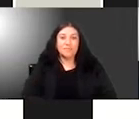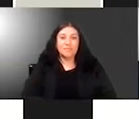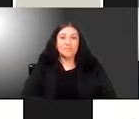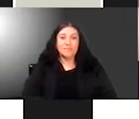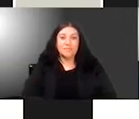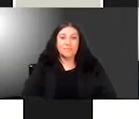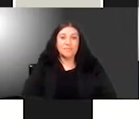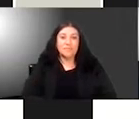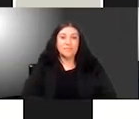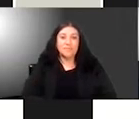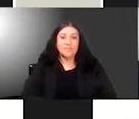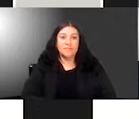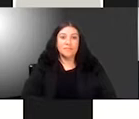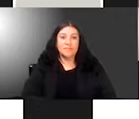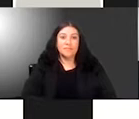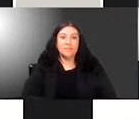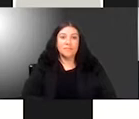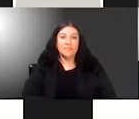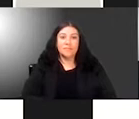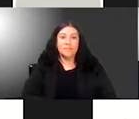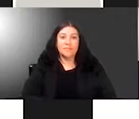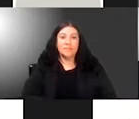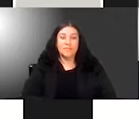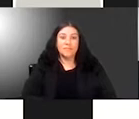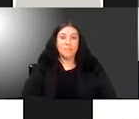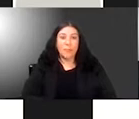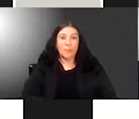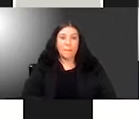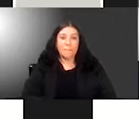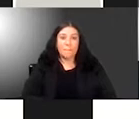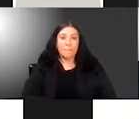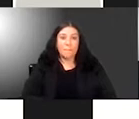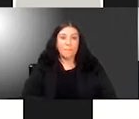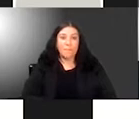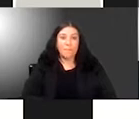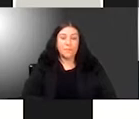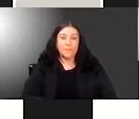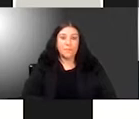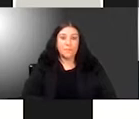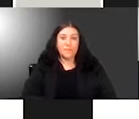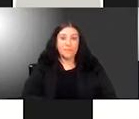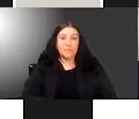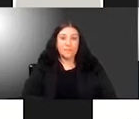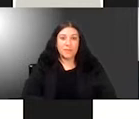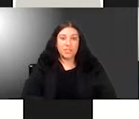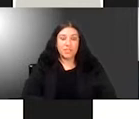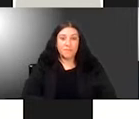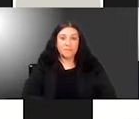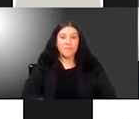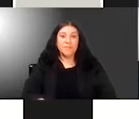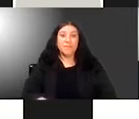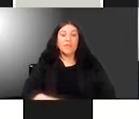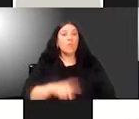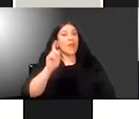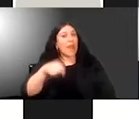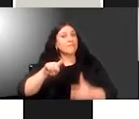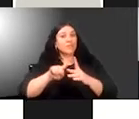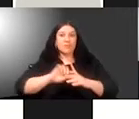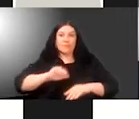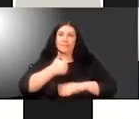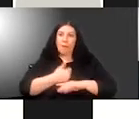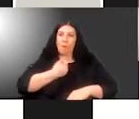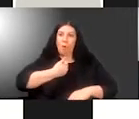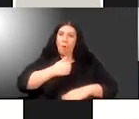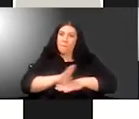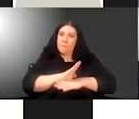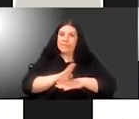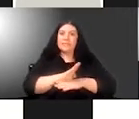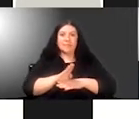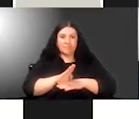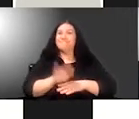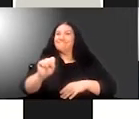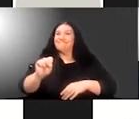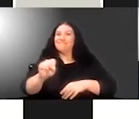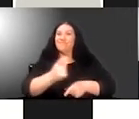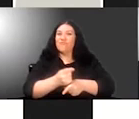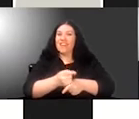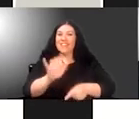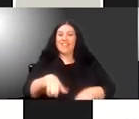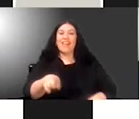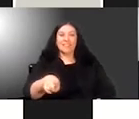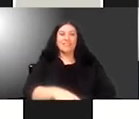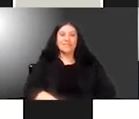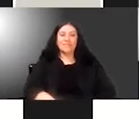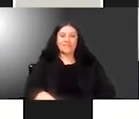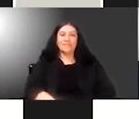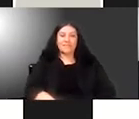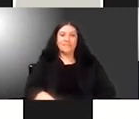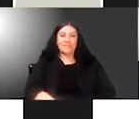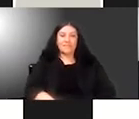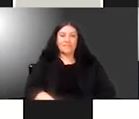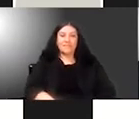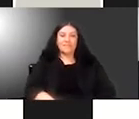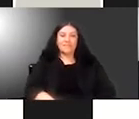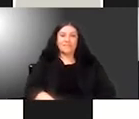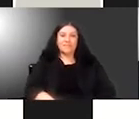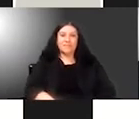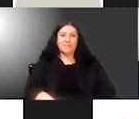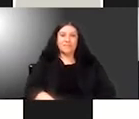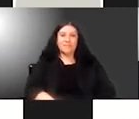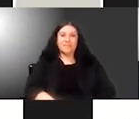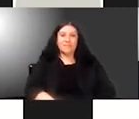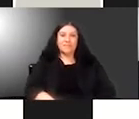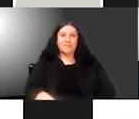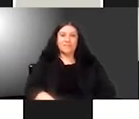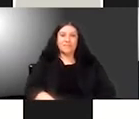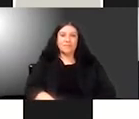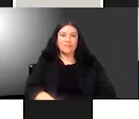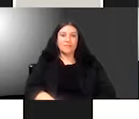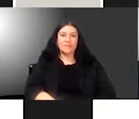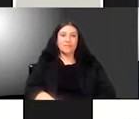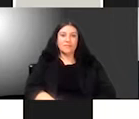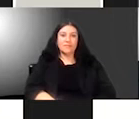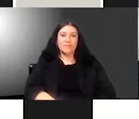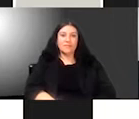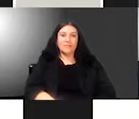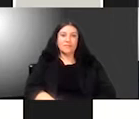We have to begin to have our own businesses, right.